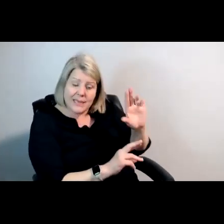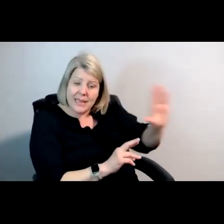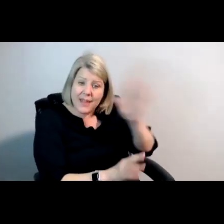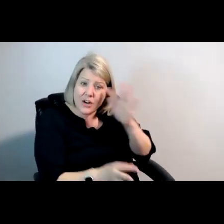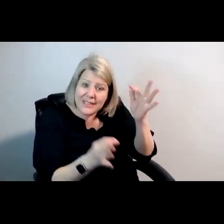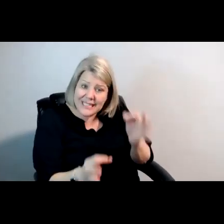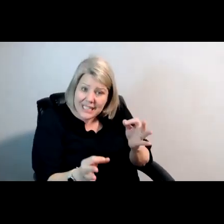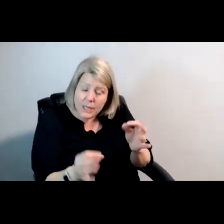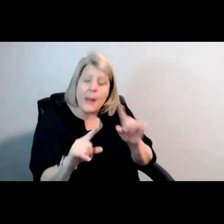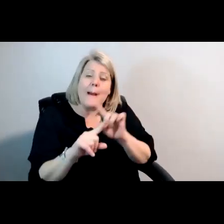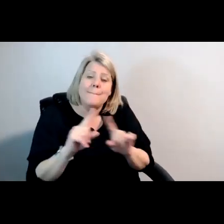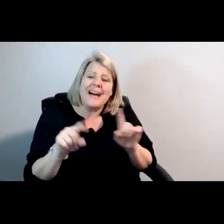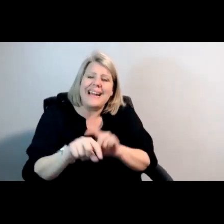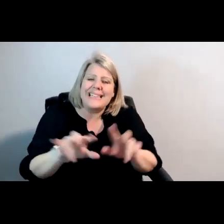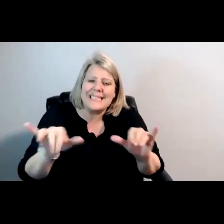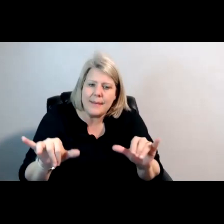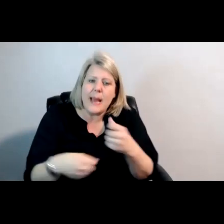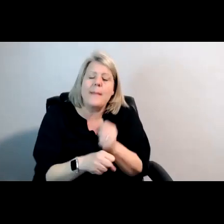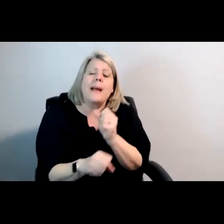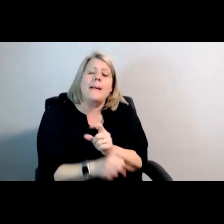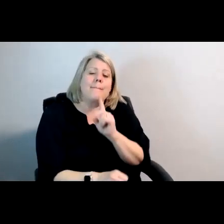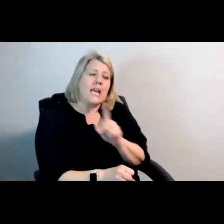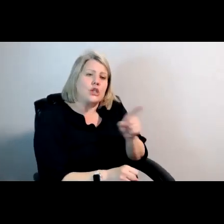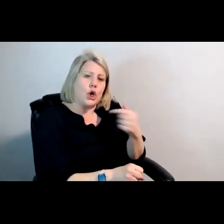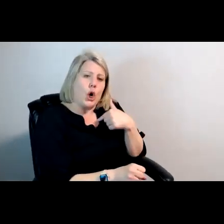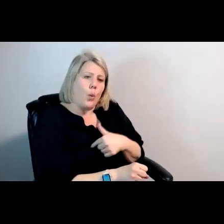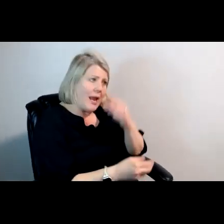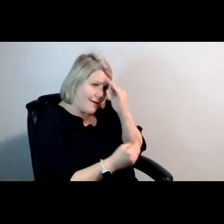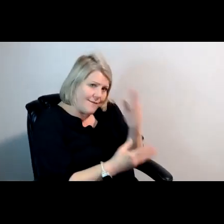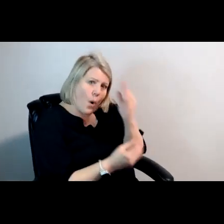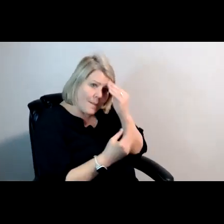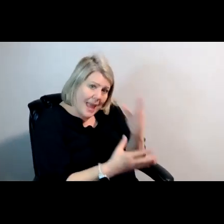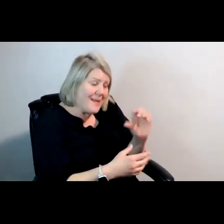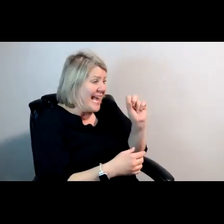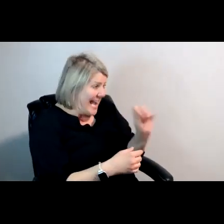but making sure they had the information and making sure the door was always open